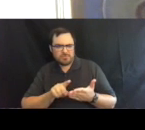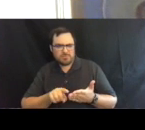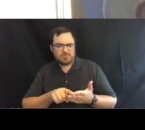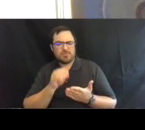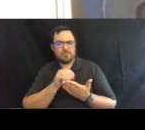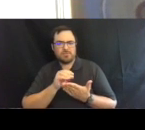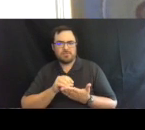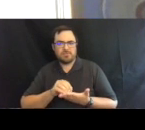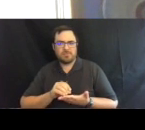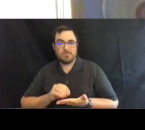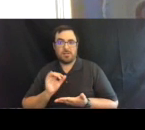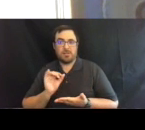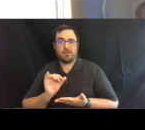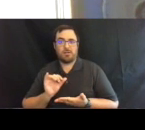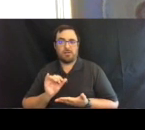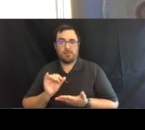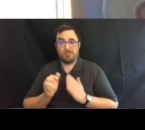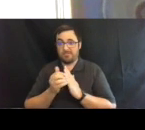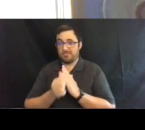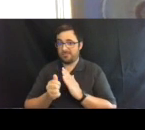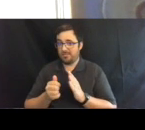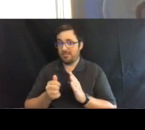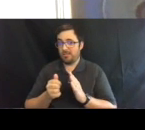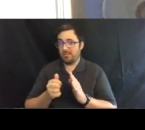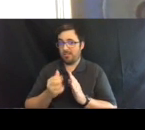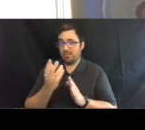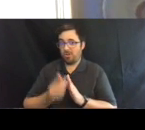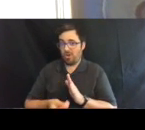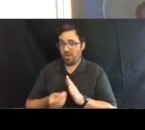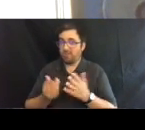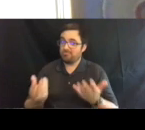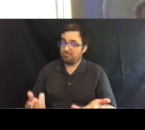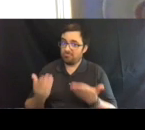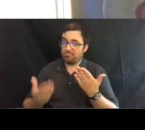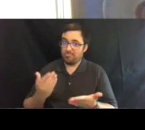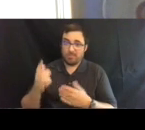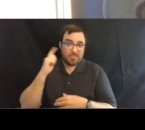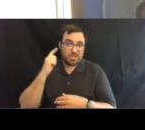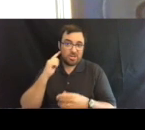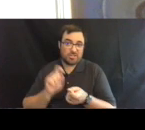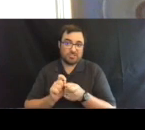is no longer there it could be a change in hearing and that would be important to notify their audiologist about.